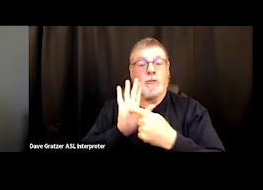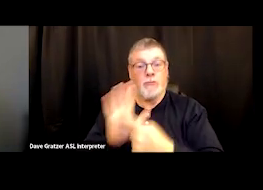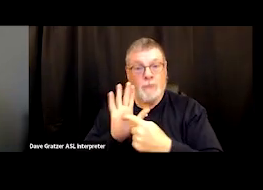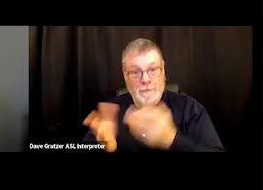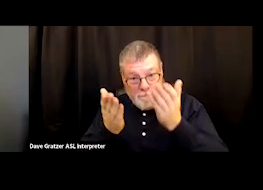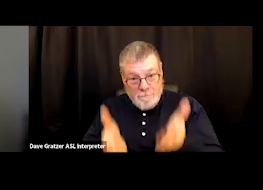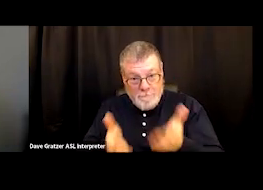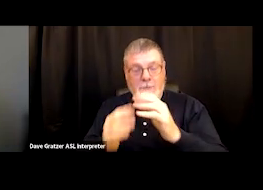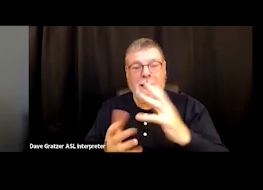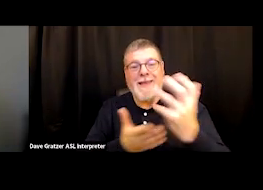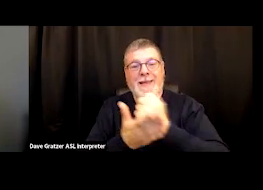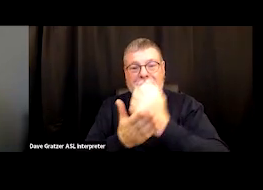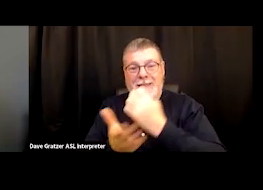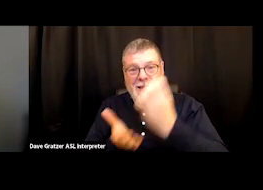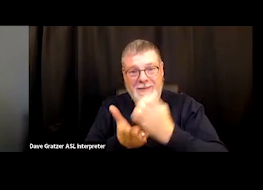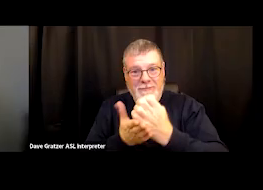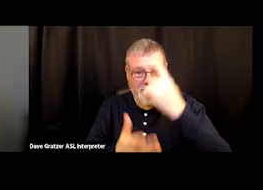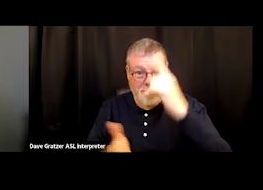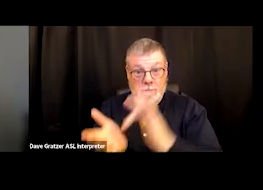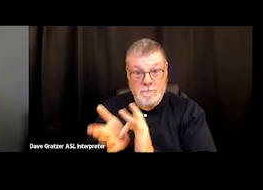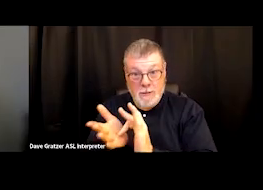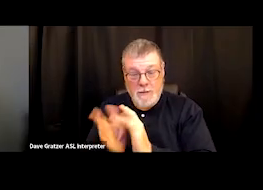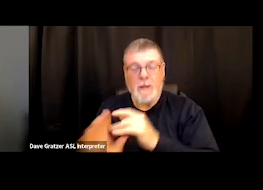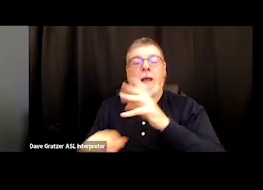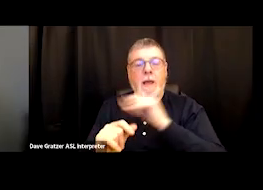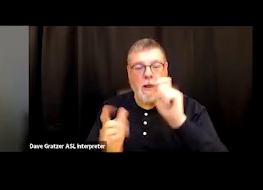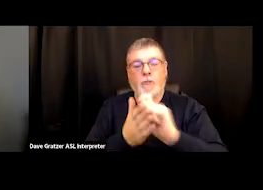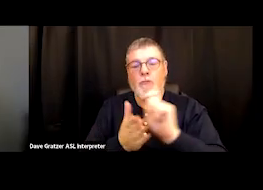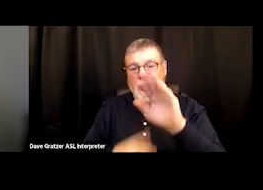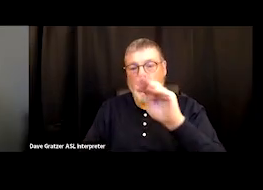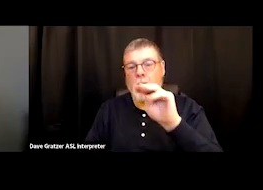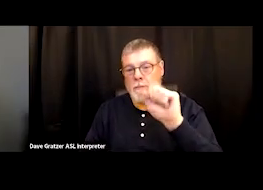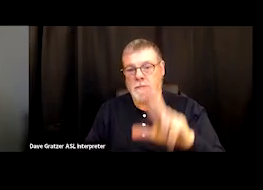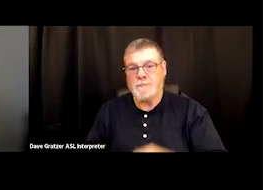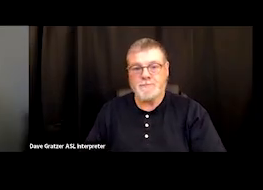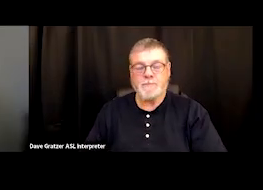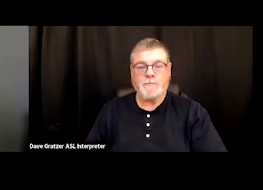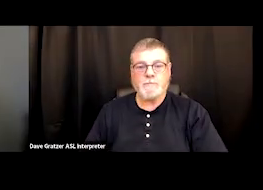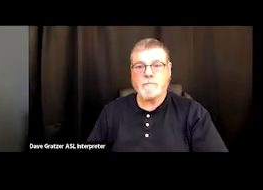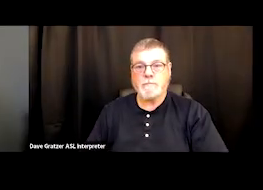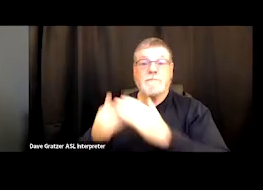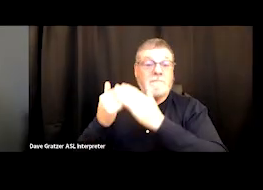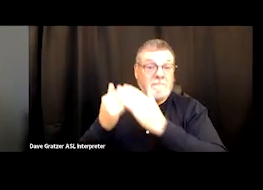help collect their medical evidence to submit with the claim and to write the MSR. So putting forth the initial effort